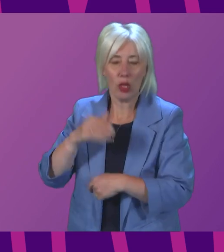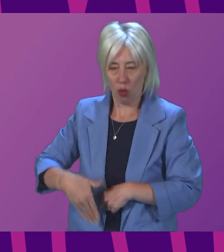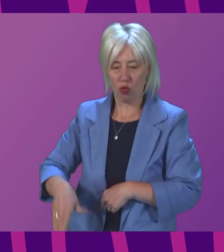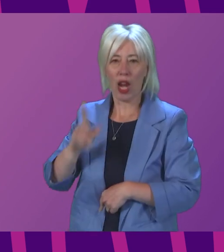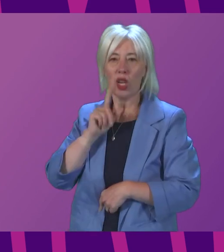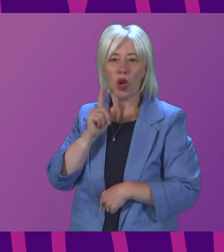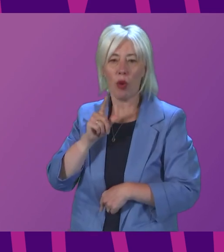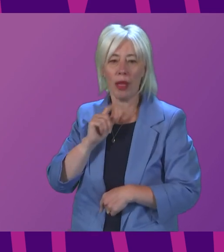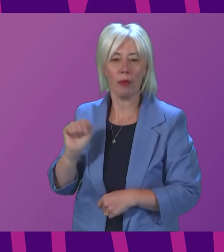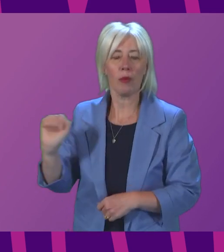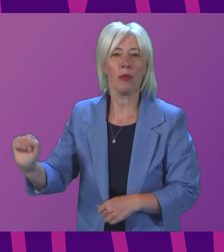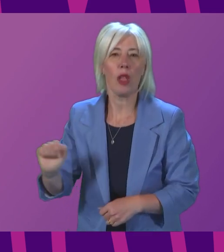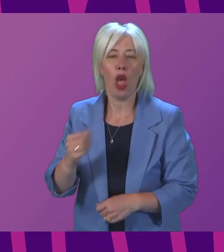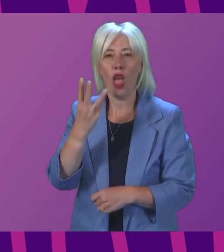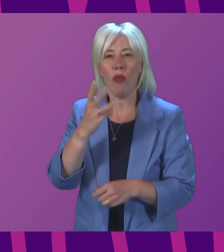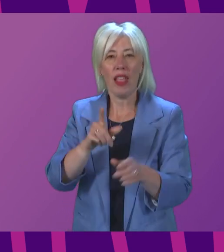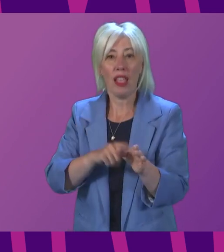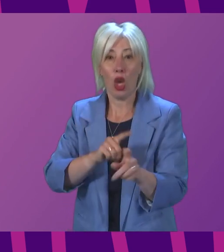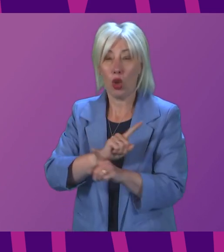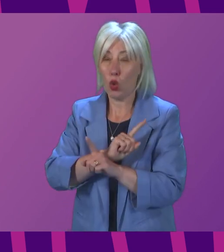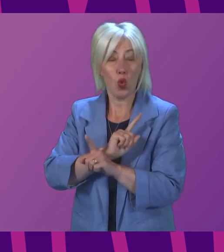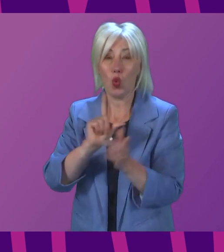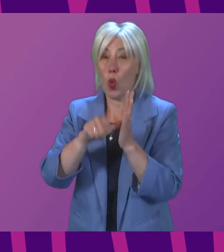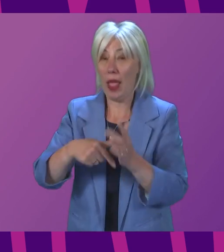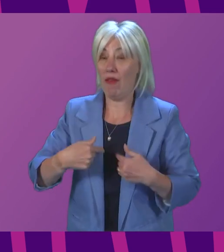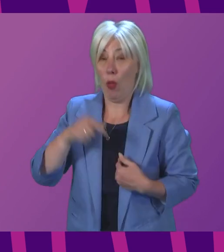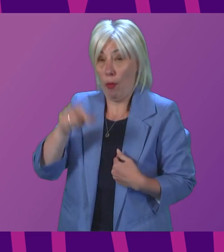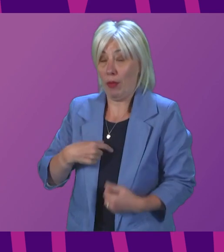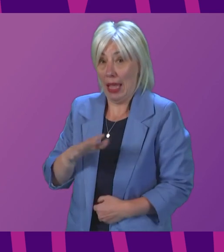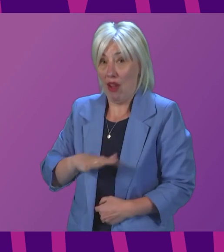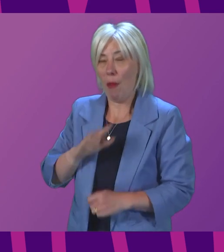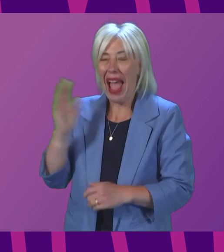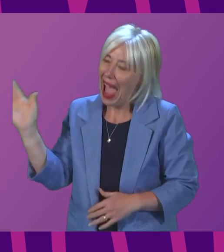more than three years too late for my constituents, every national health service board in Scotland